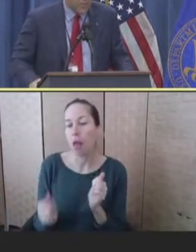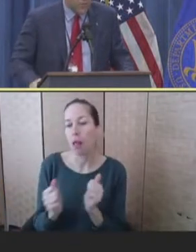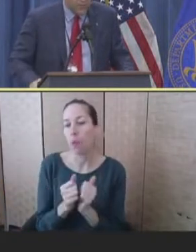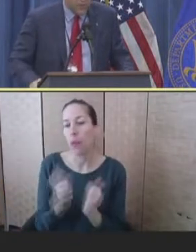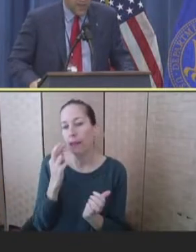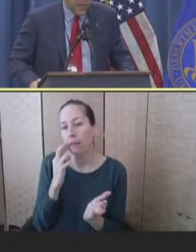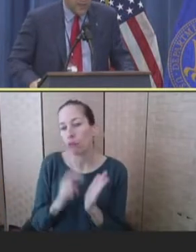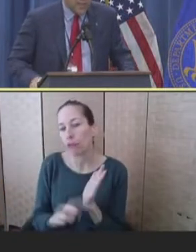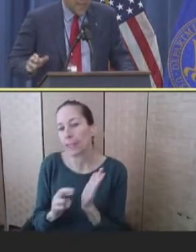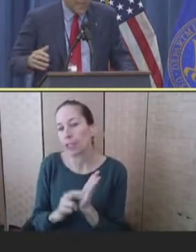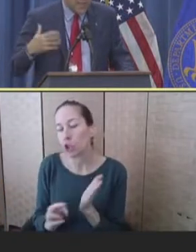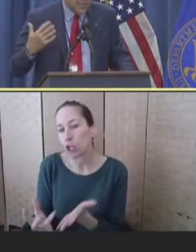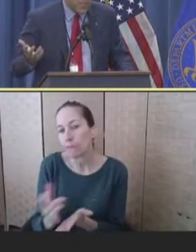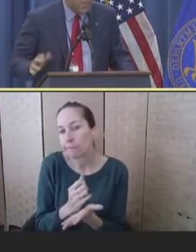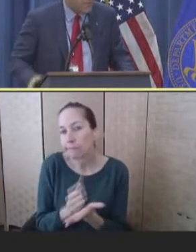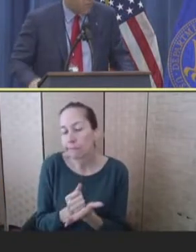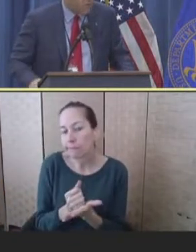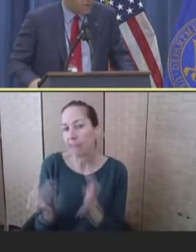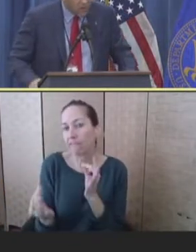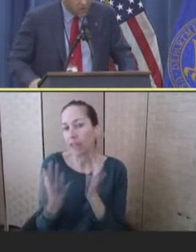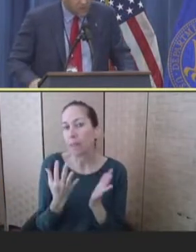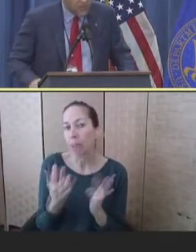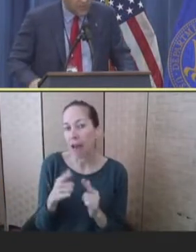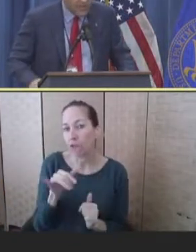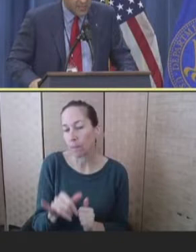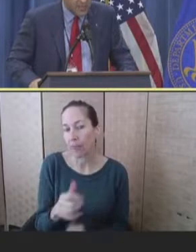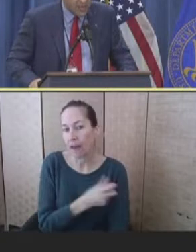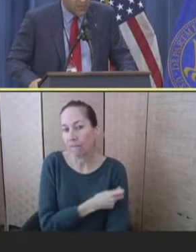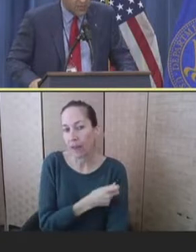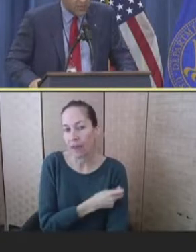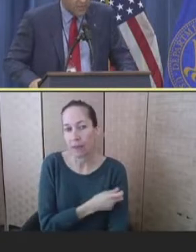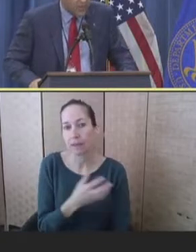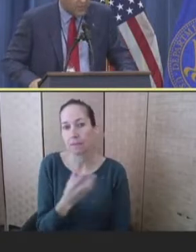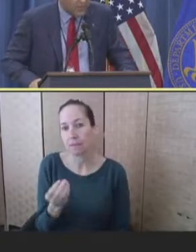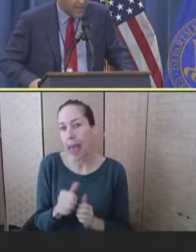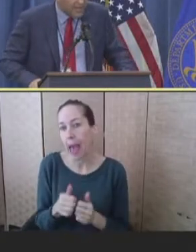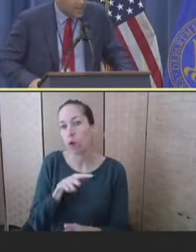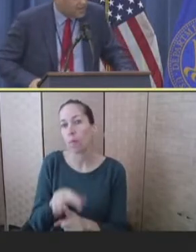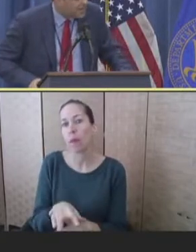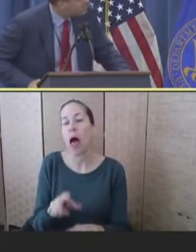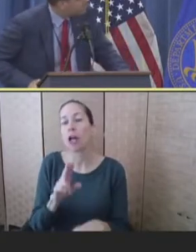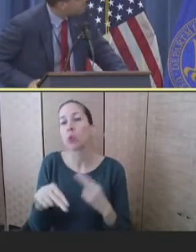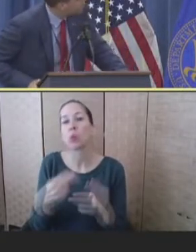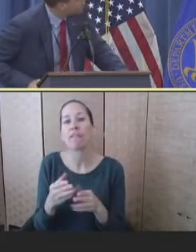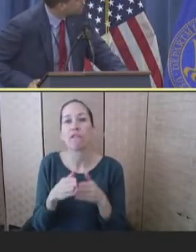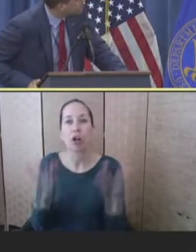to approach vaccines like this for universal vaccines in general for influenza. Next slide, please.